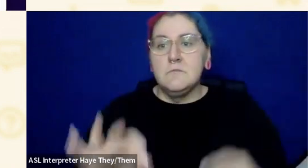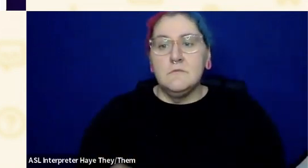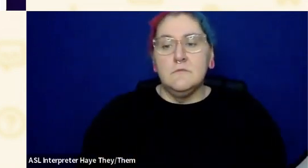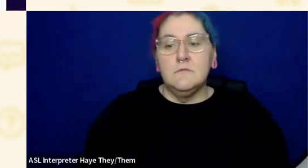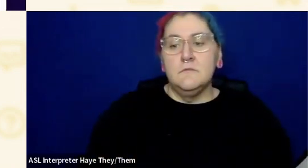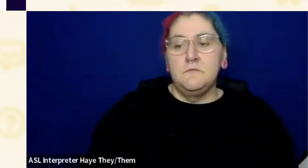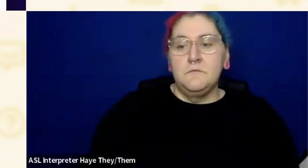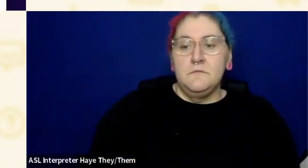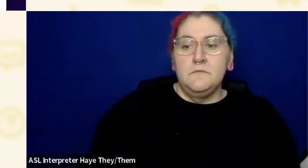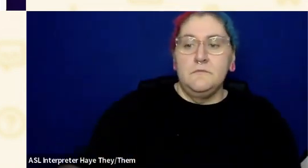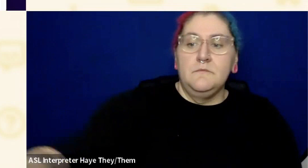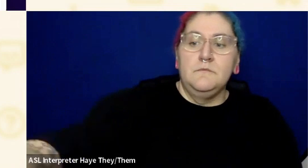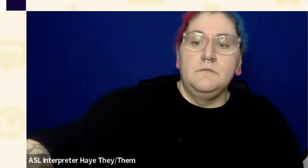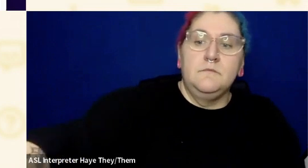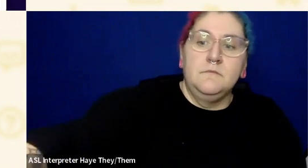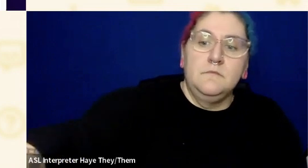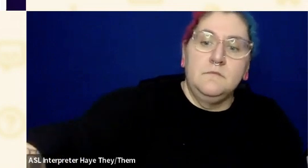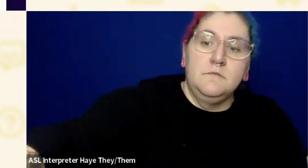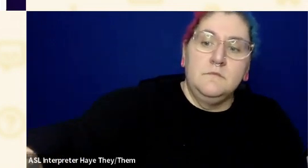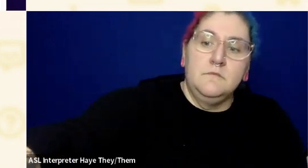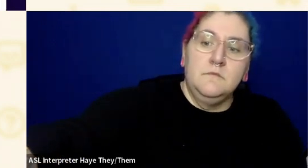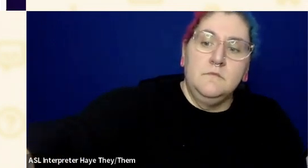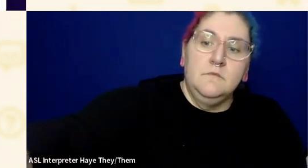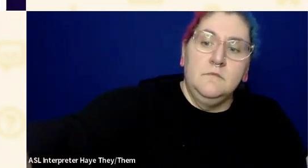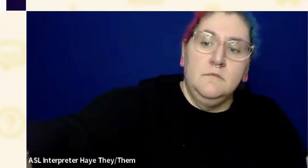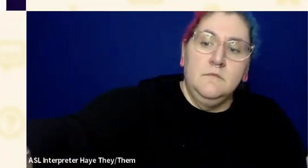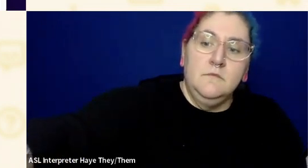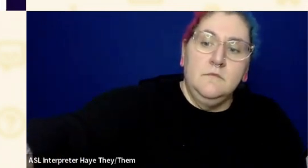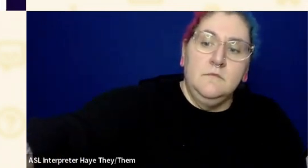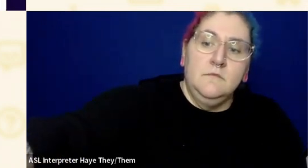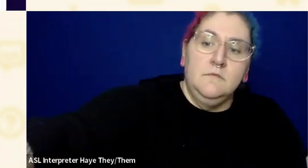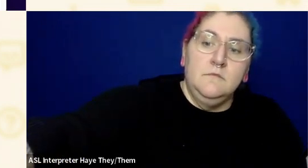But the problem is there's this accessibility warning about this field.